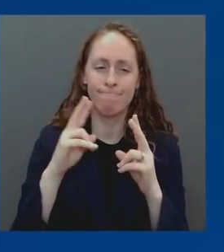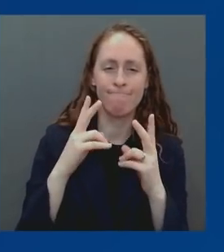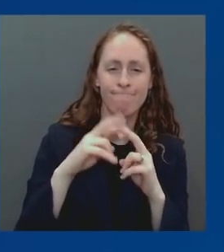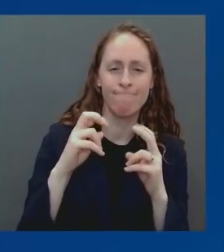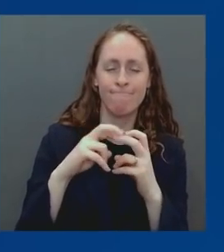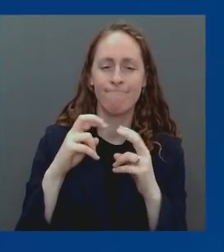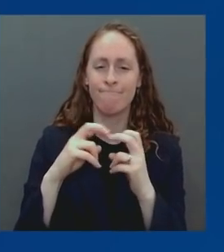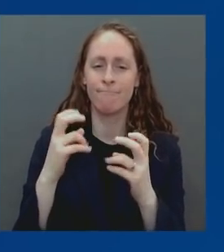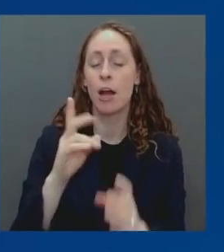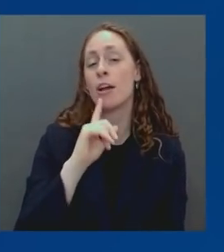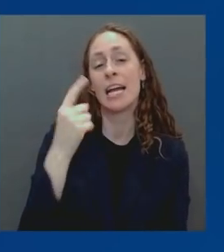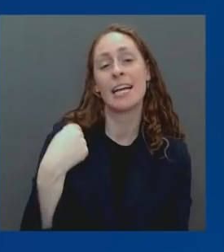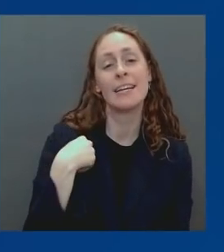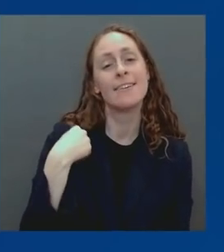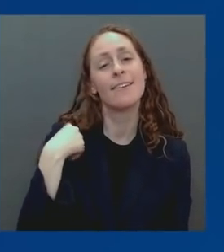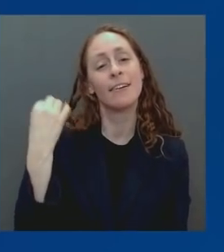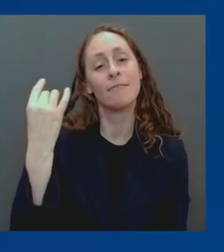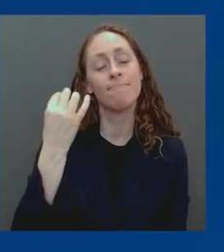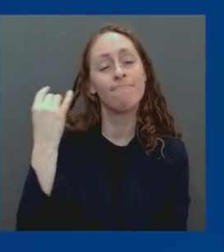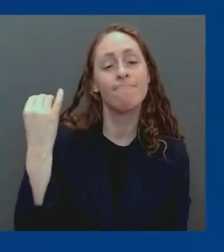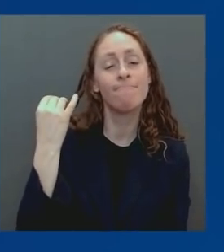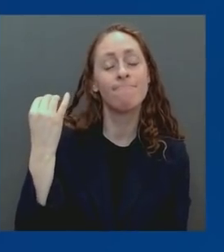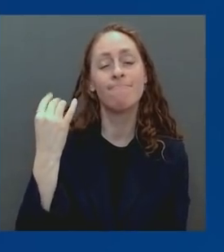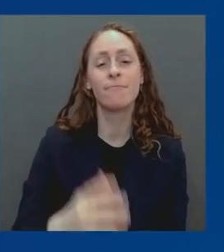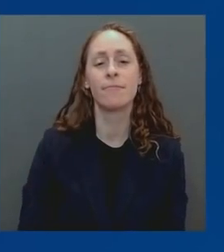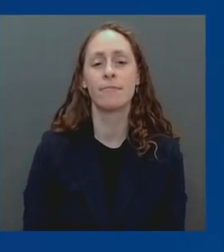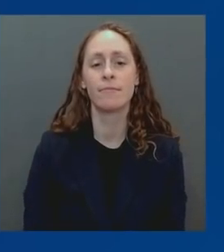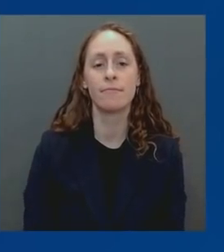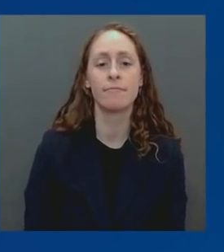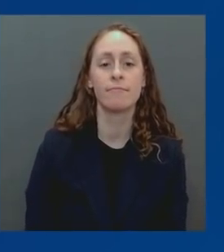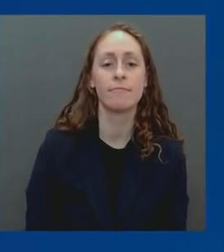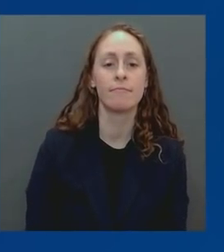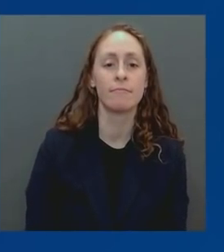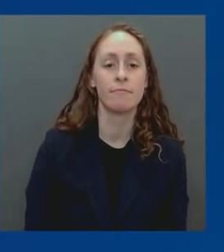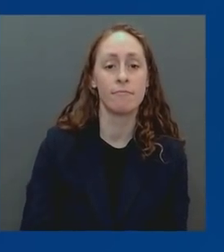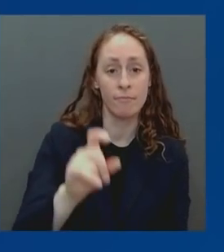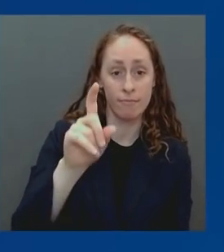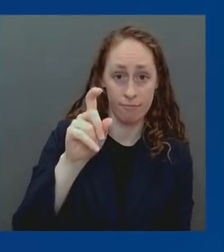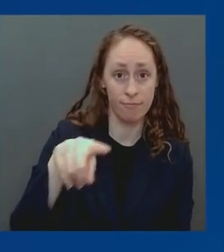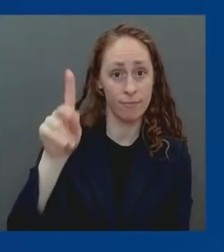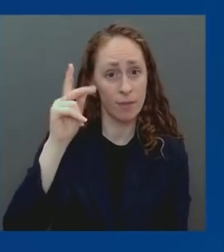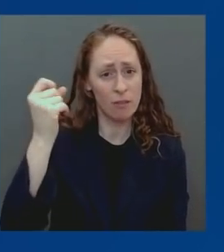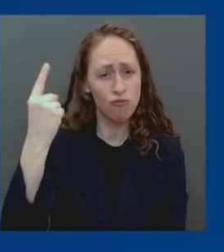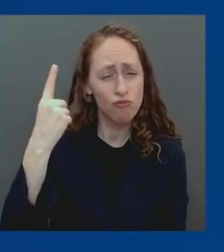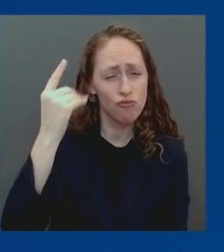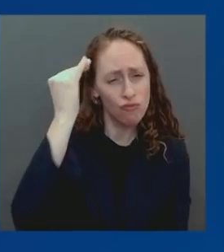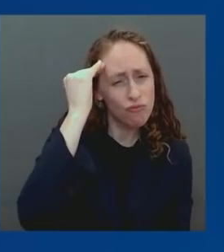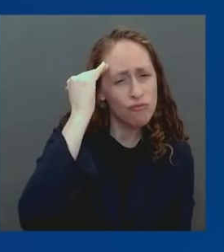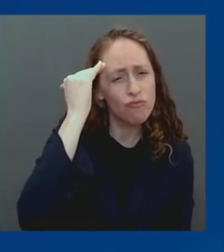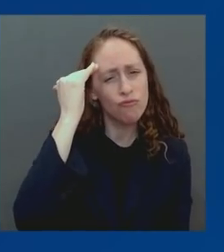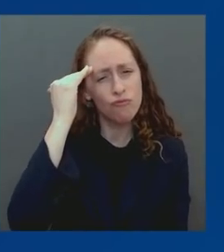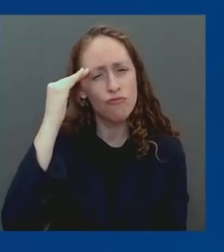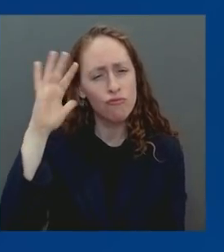to go ahead and get the primary series -- why we don't have more getting the booster.